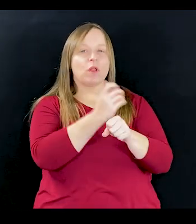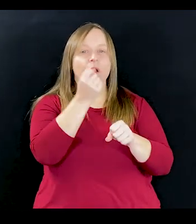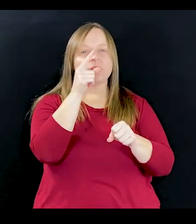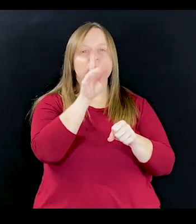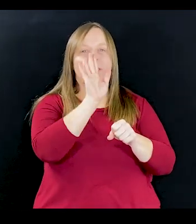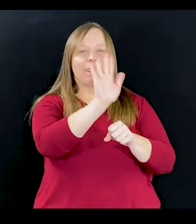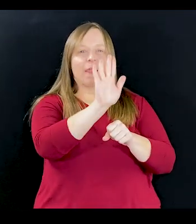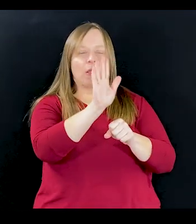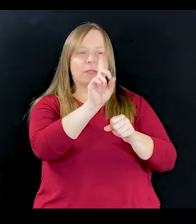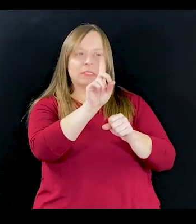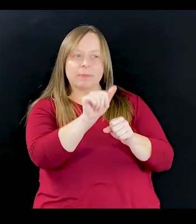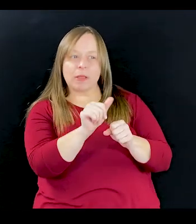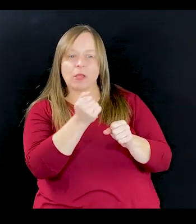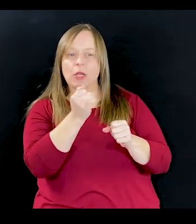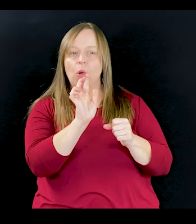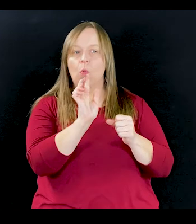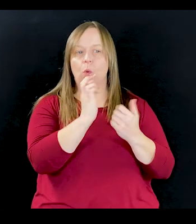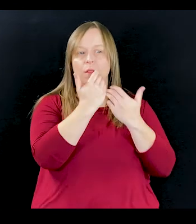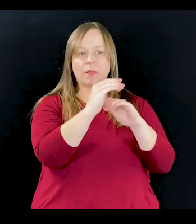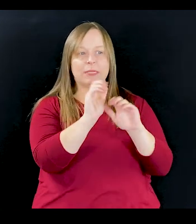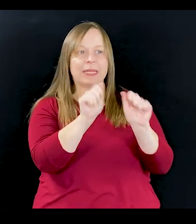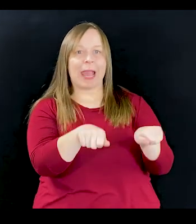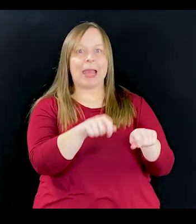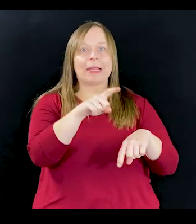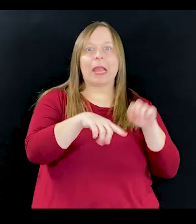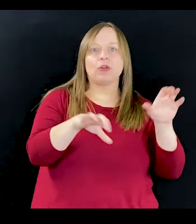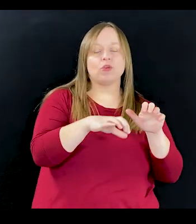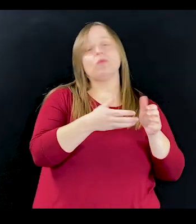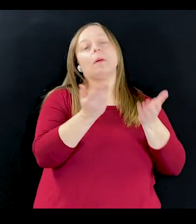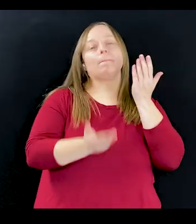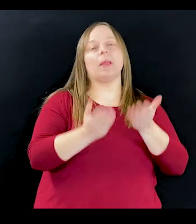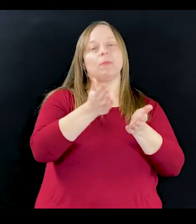they don't fully understand the client's disabilities or the client's limitations, they may require